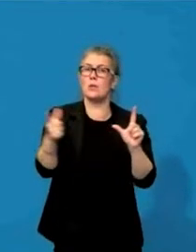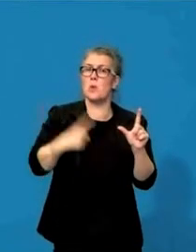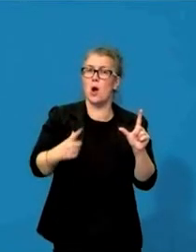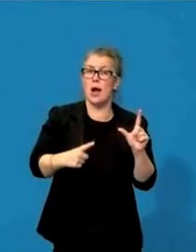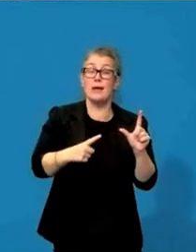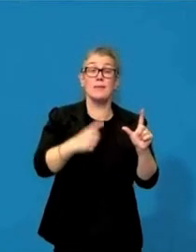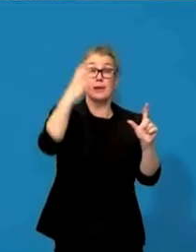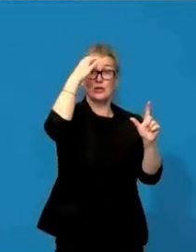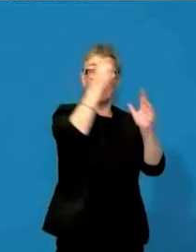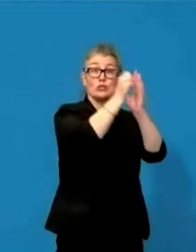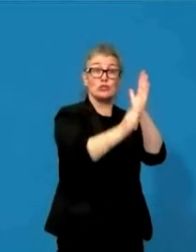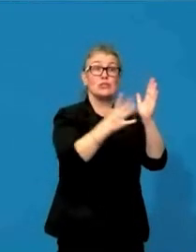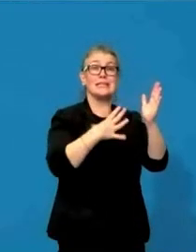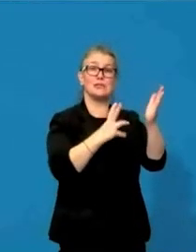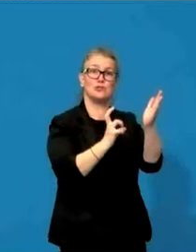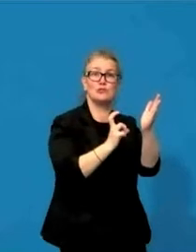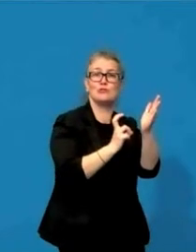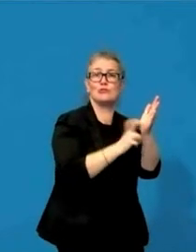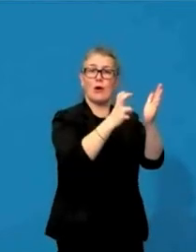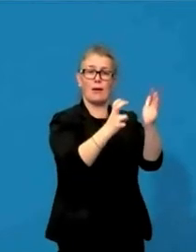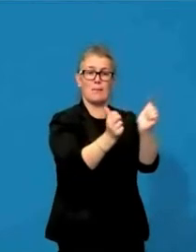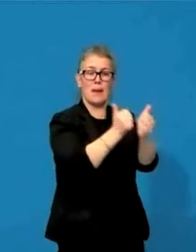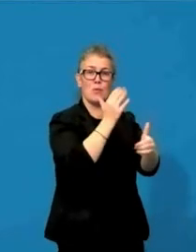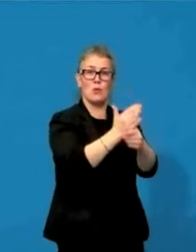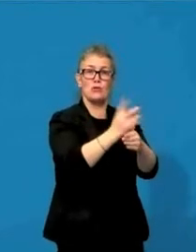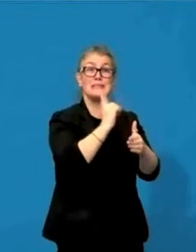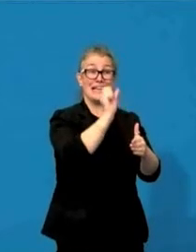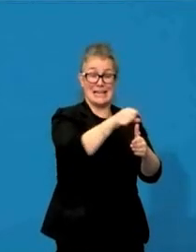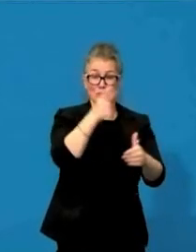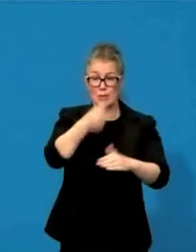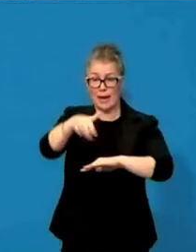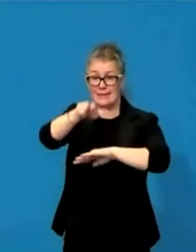to sign off for him to be able to get his - to sit the test for his licence was in Perth.